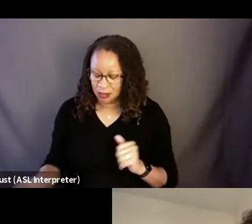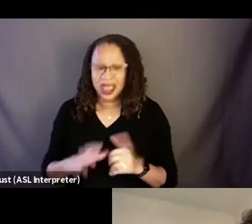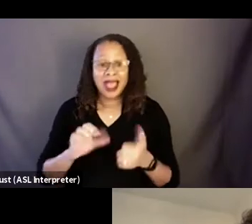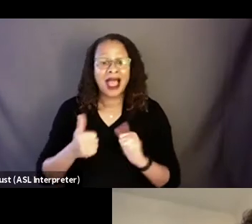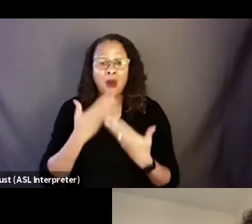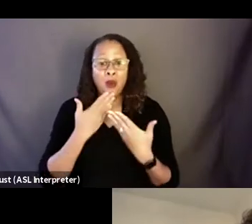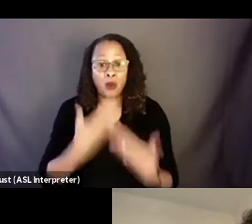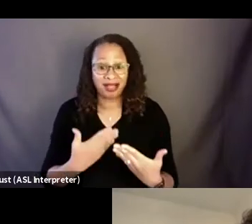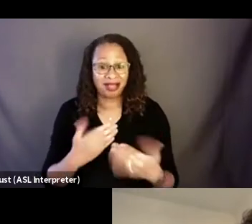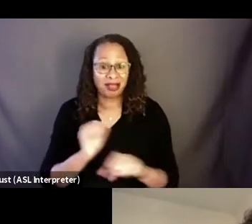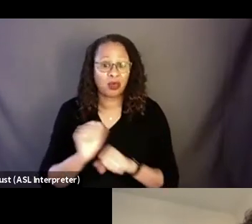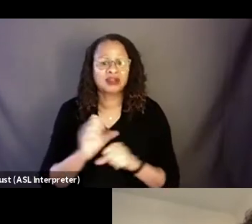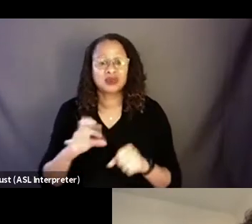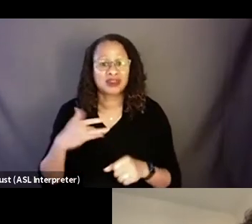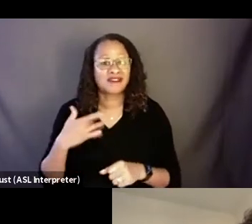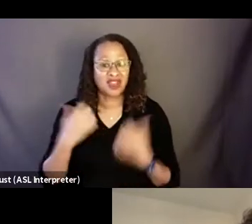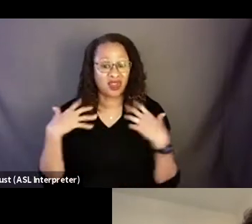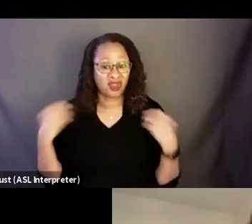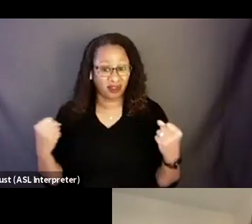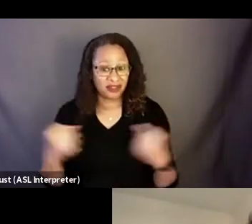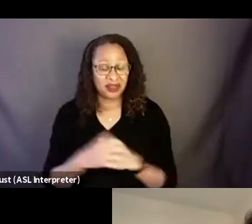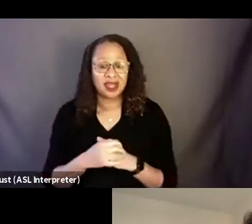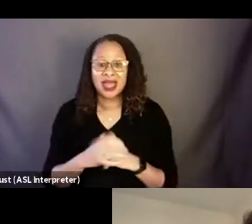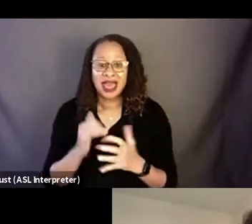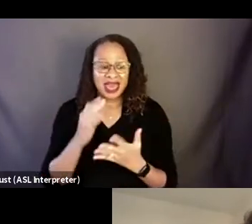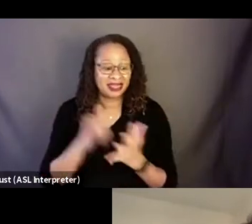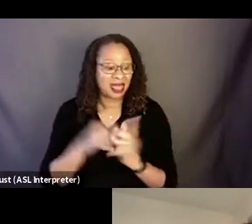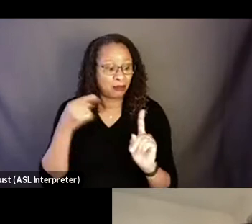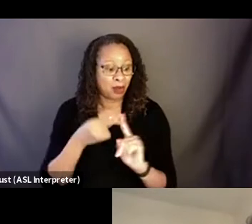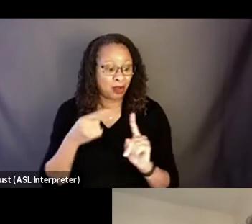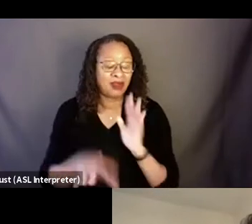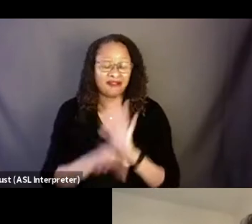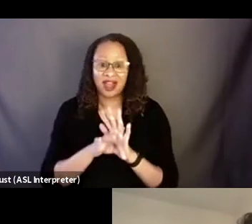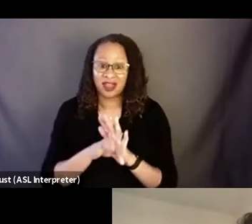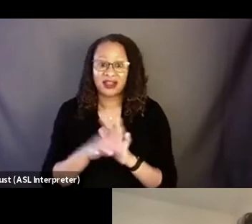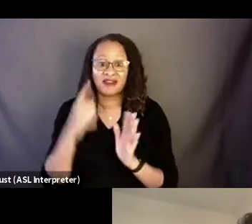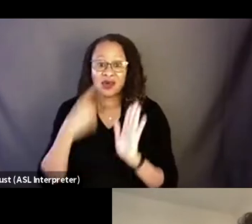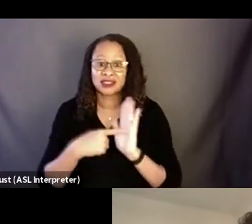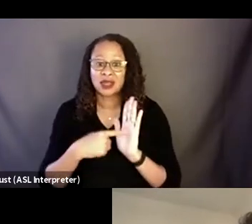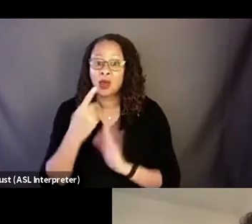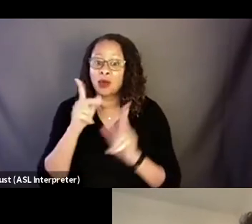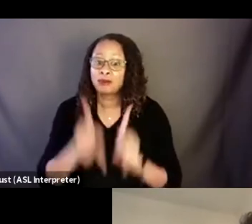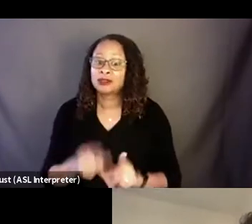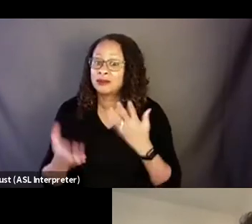so that they could feel confident. And at that point, we discovered that, for example, one person might have a watch,